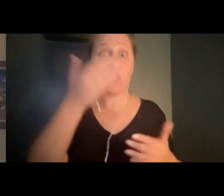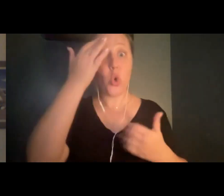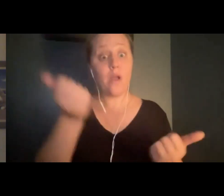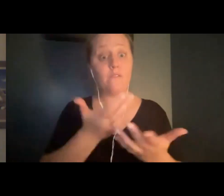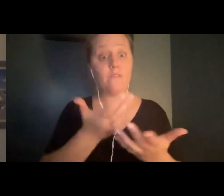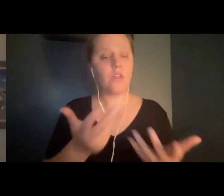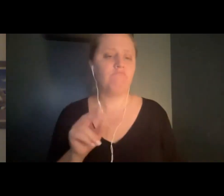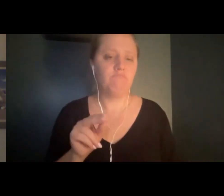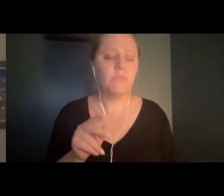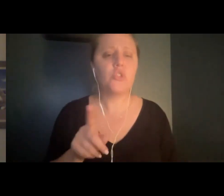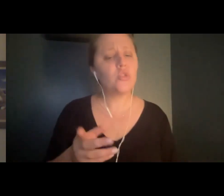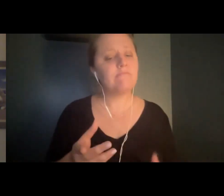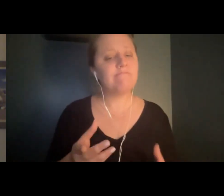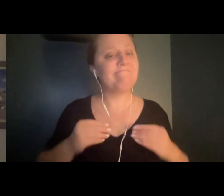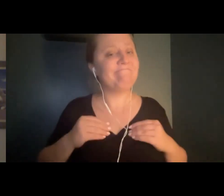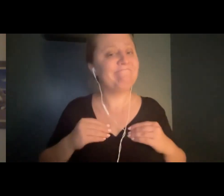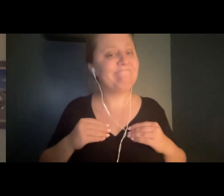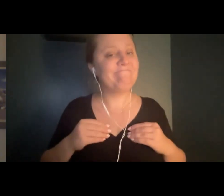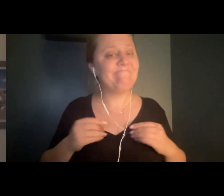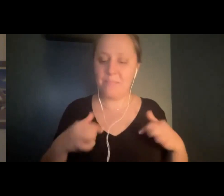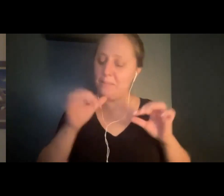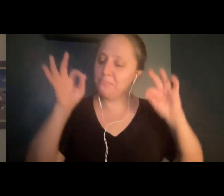being okay with not being perfect. Being okay not knowing all the answers and